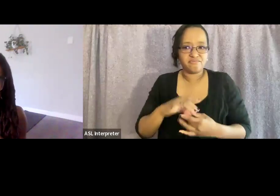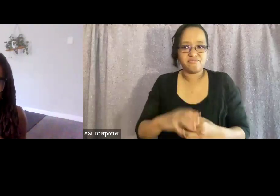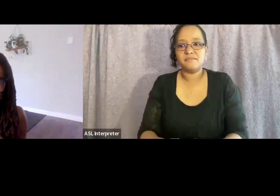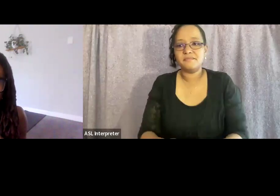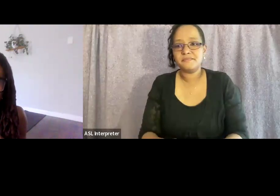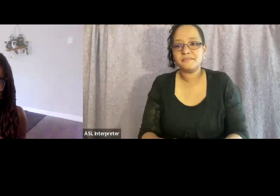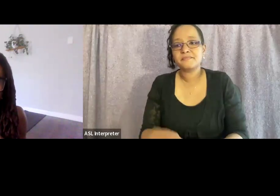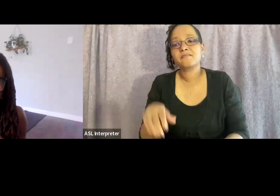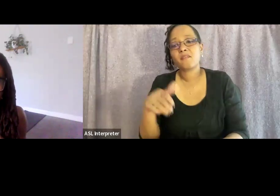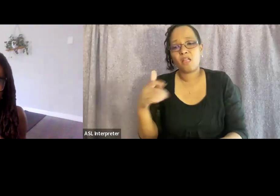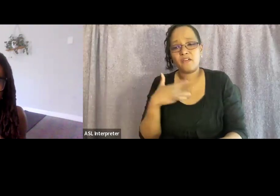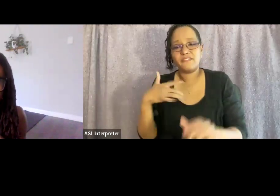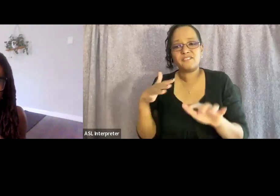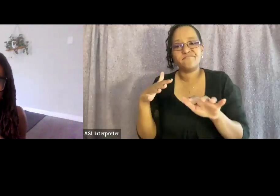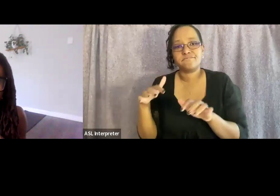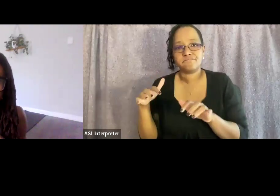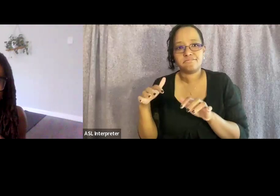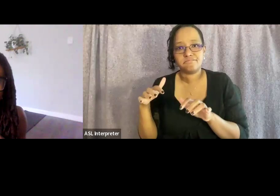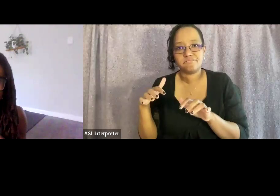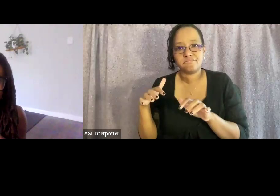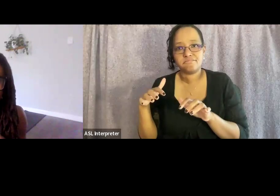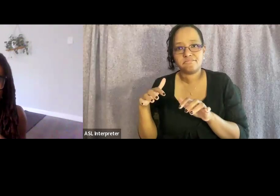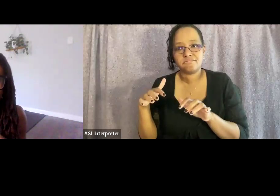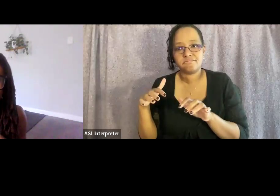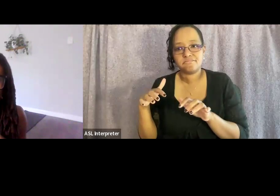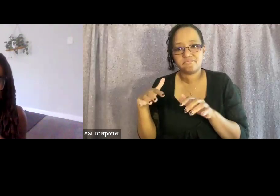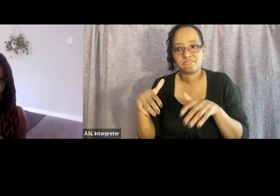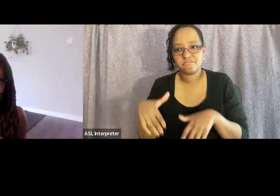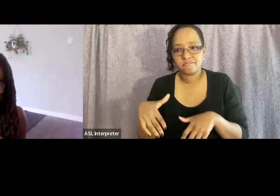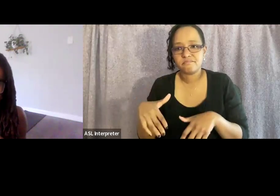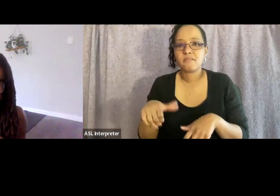Frozen. Exhausted.